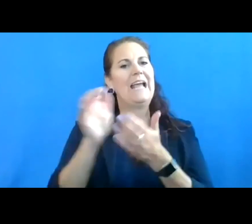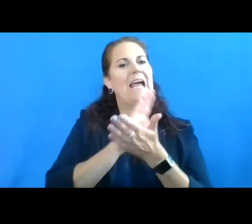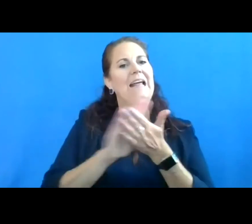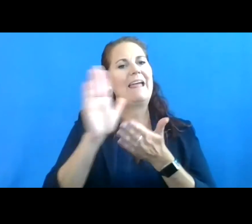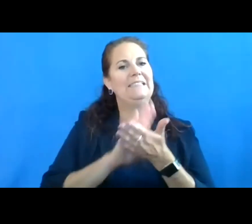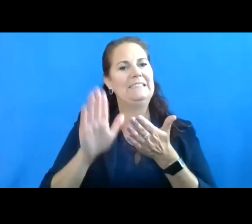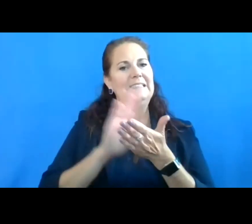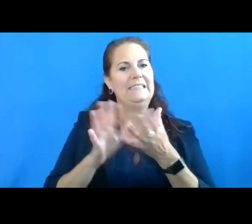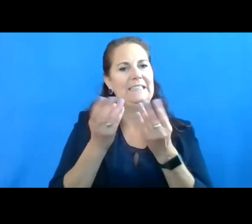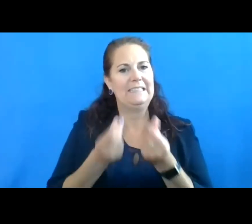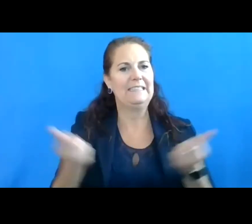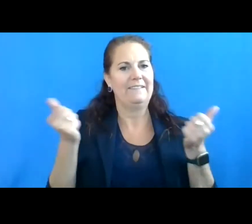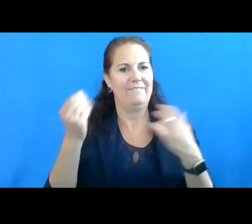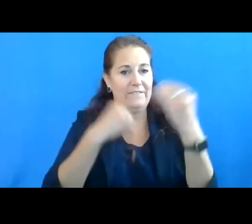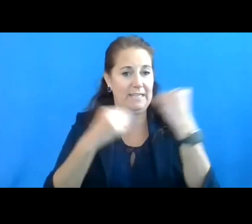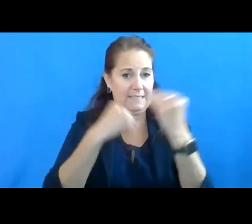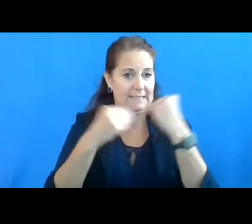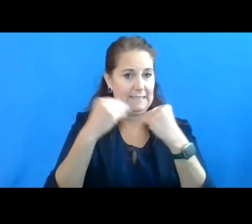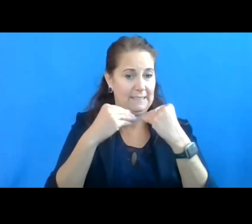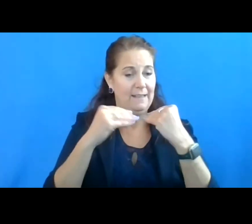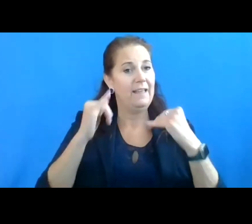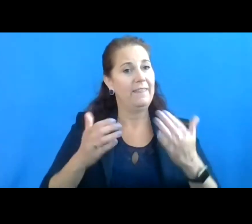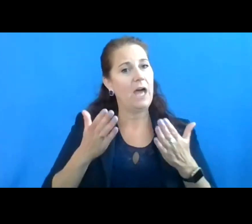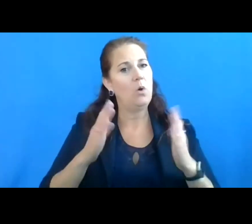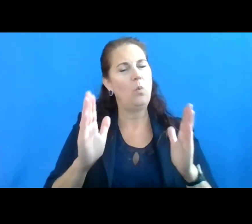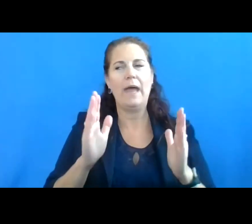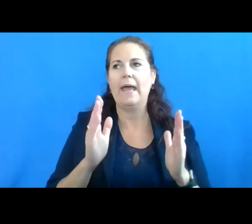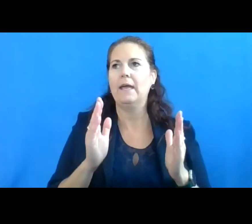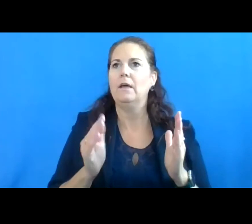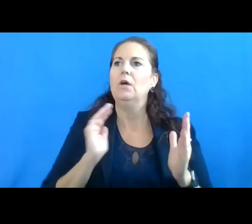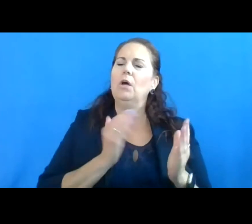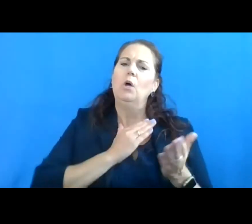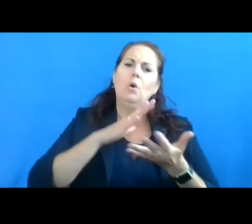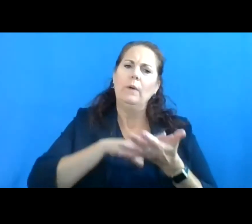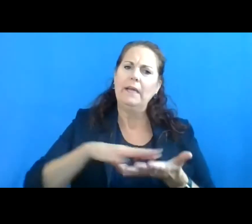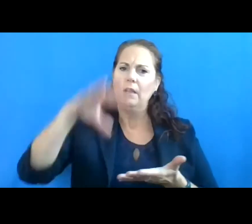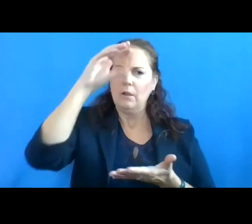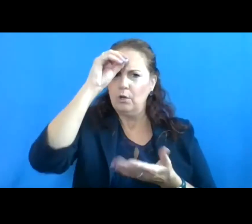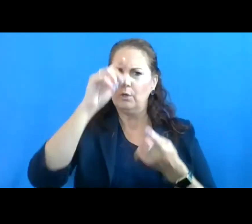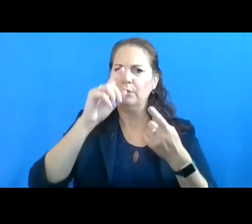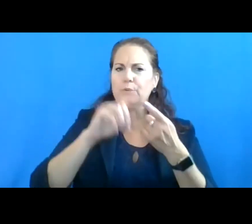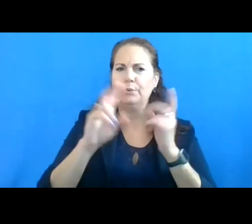So, this way, we're learning to let go.